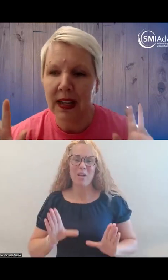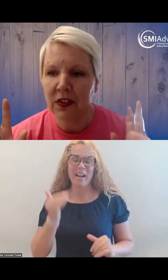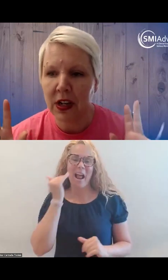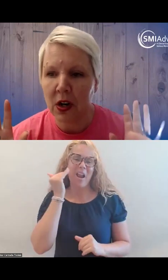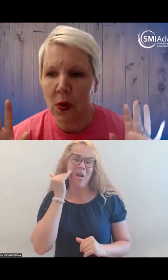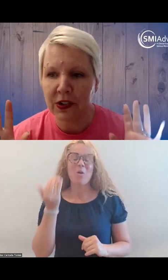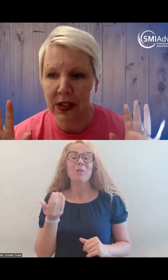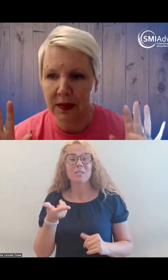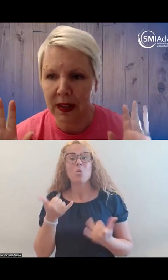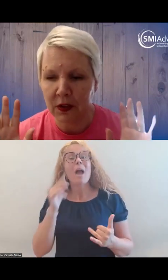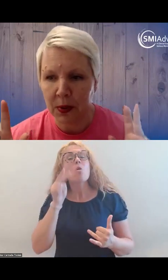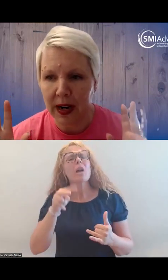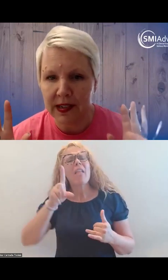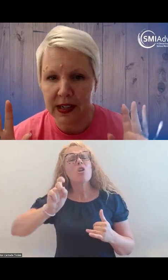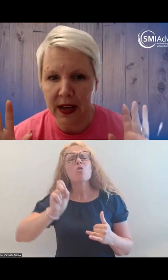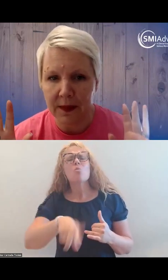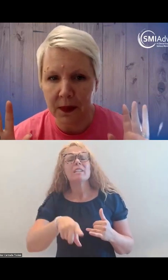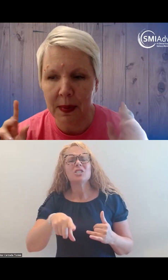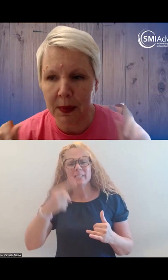LET'S LOOK AT OUR QUESTION AND PUT OUR HEADS TOGETHER.